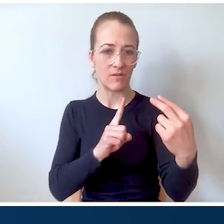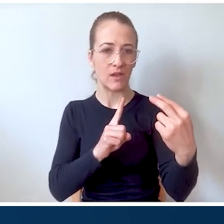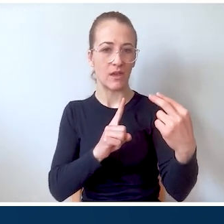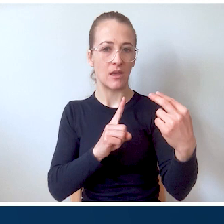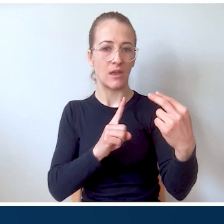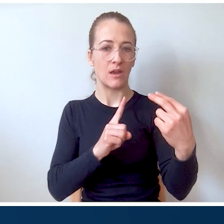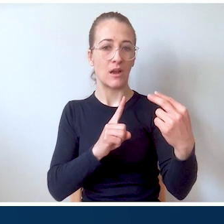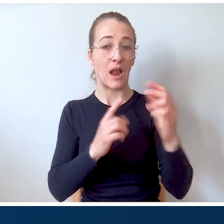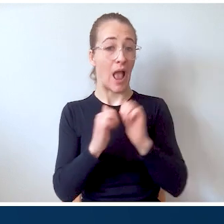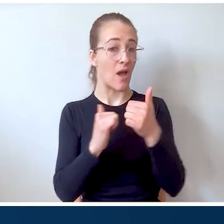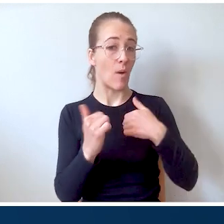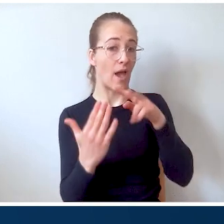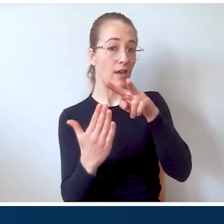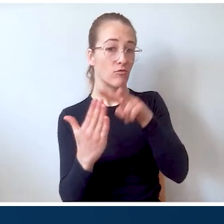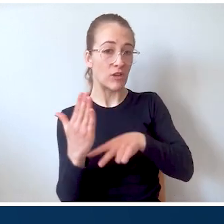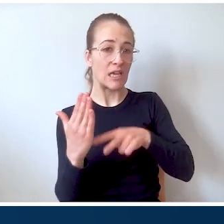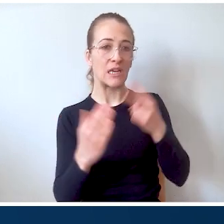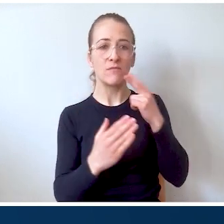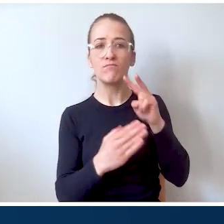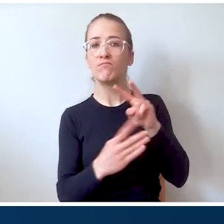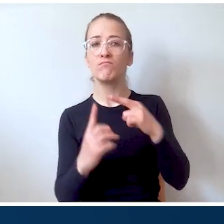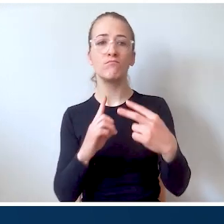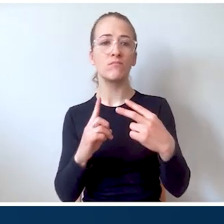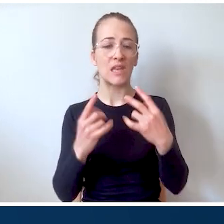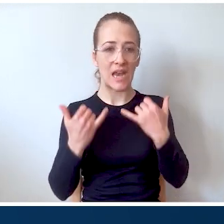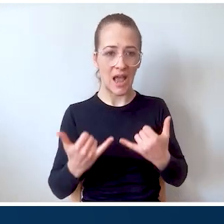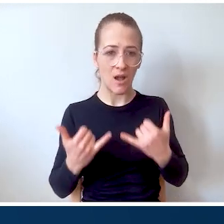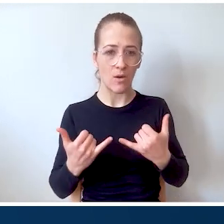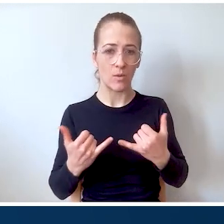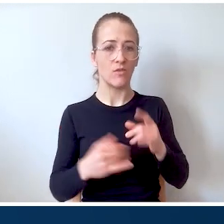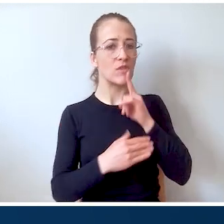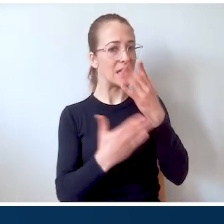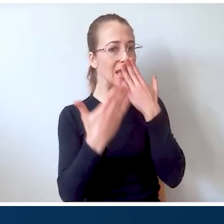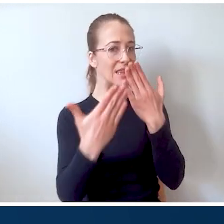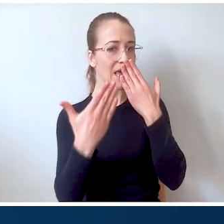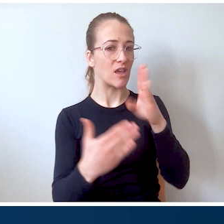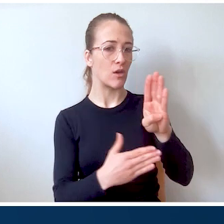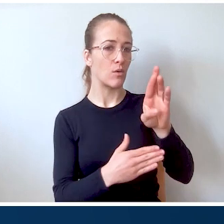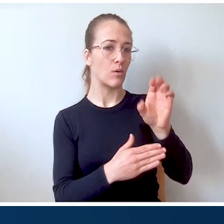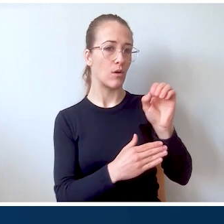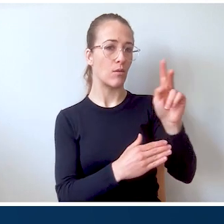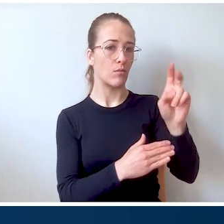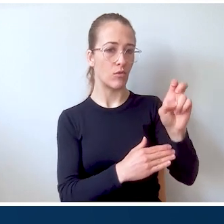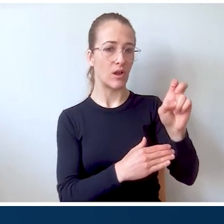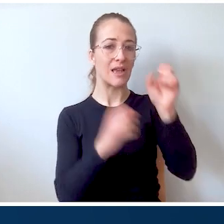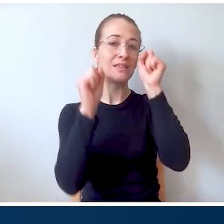even how I'm reading and looking at things now. So truly, thank you, Brooke. It's amazing work. - Thank you.